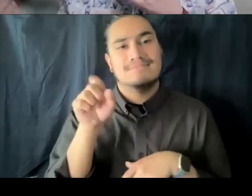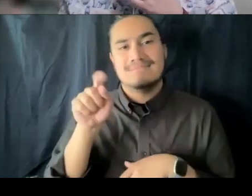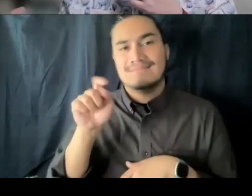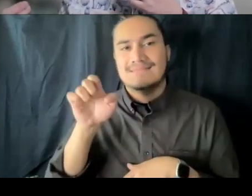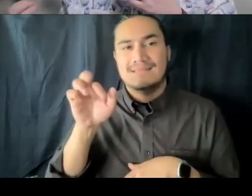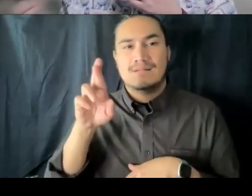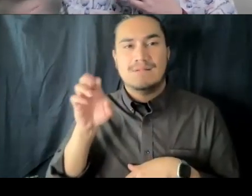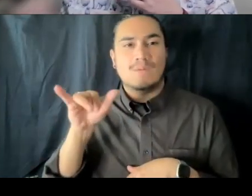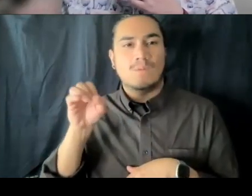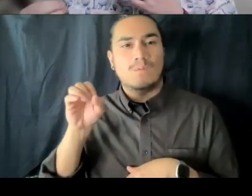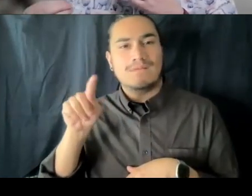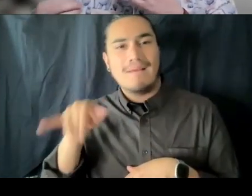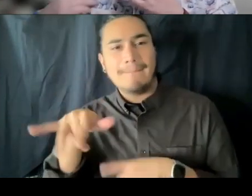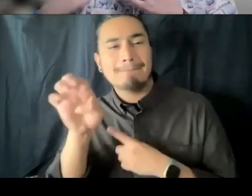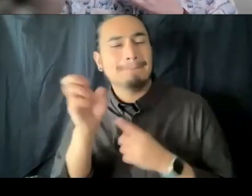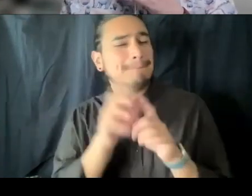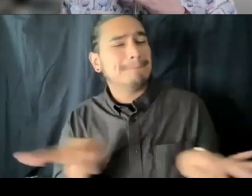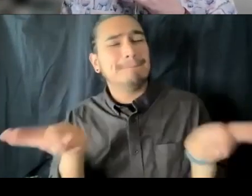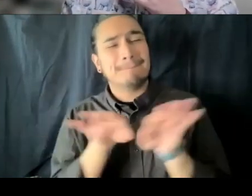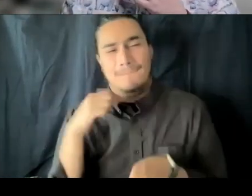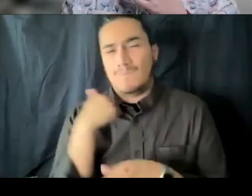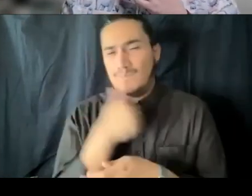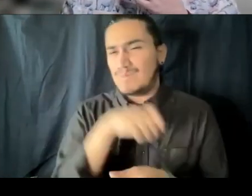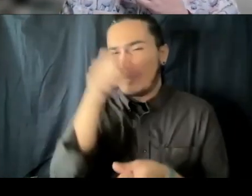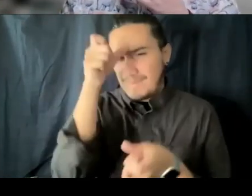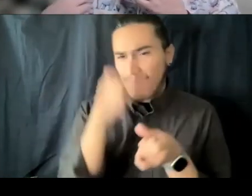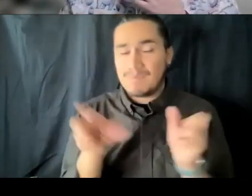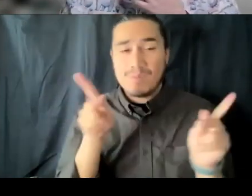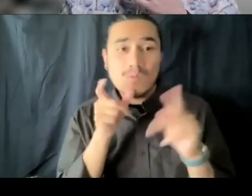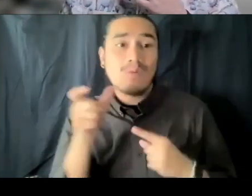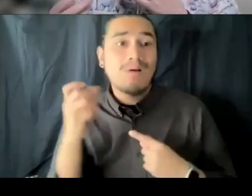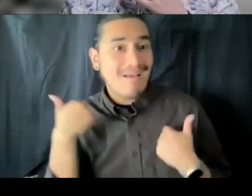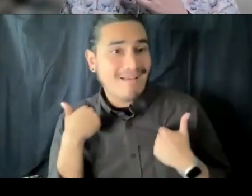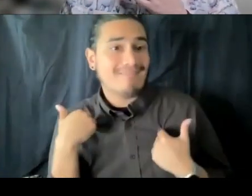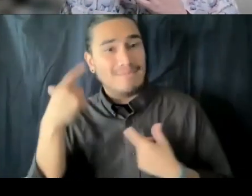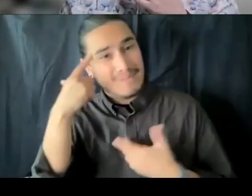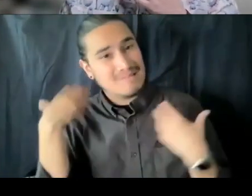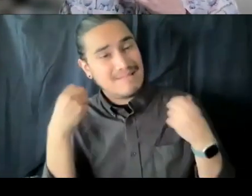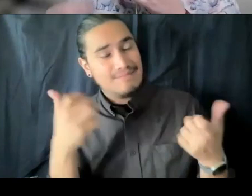it's important that we remember that people with mental health concerns or challenges